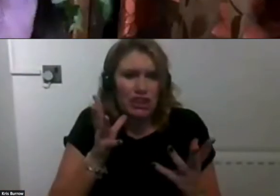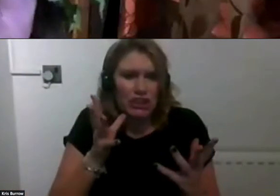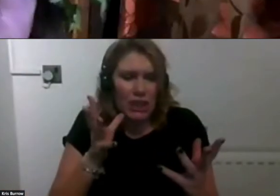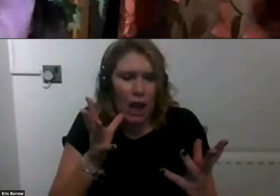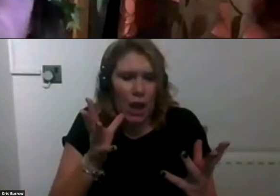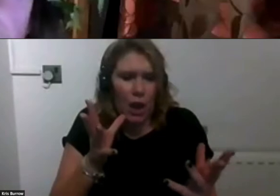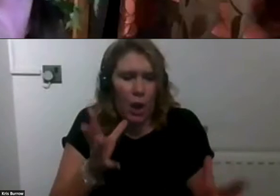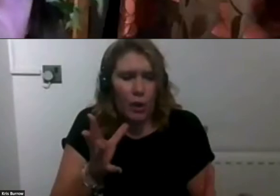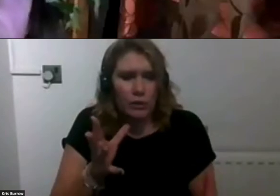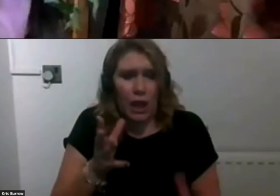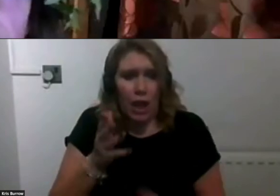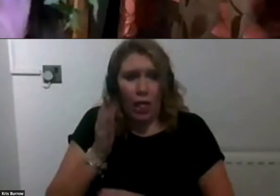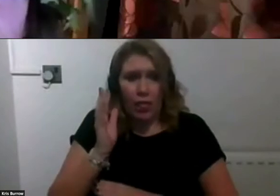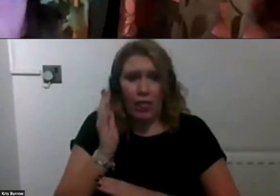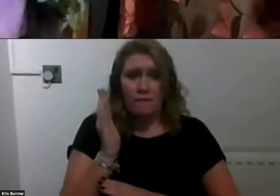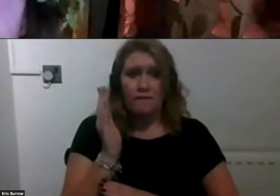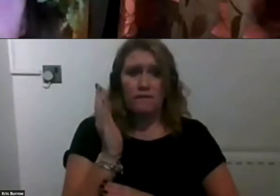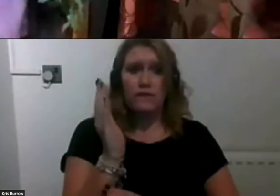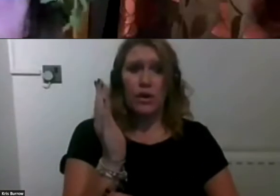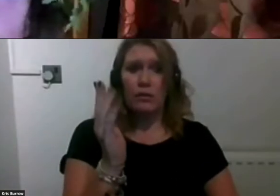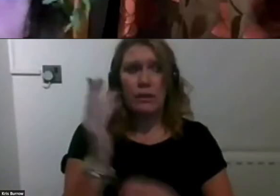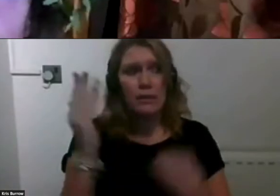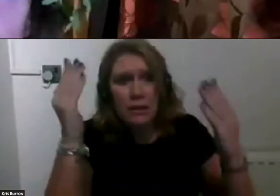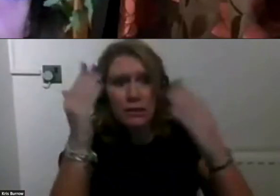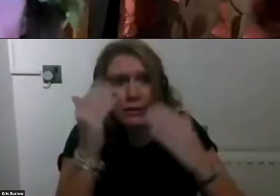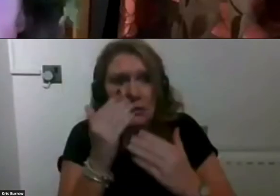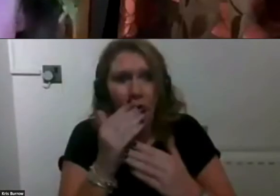The hags disappear, and leave us with dread.